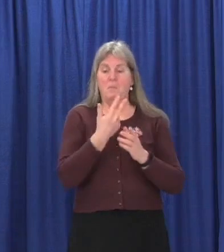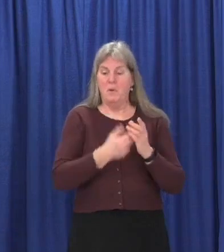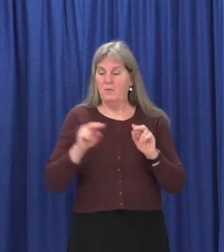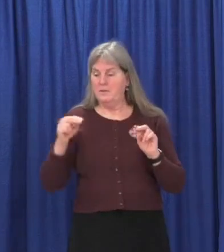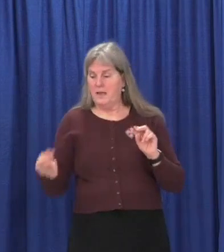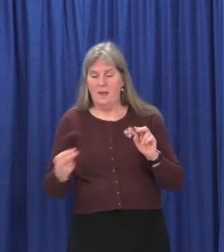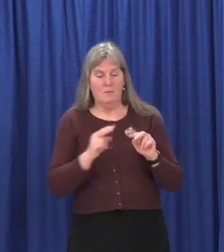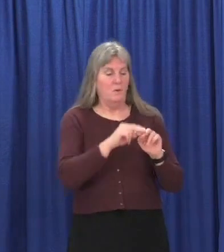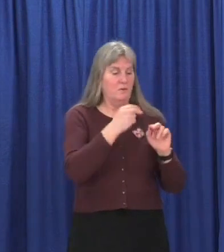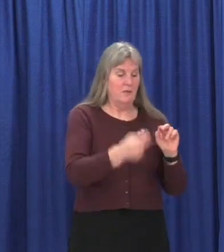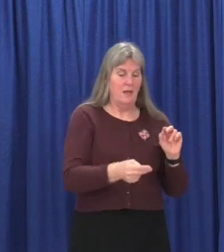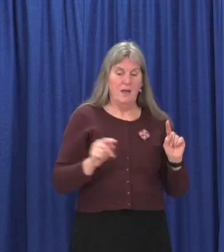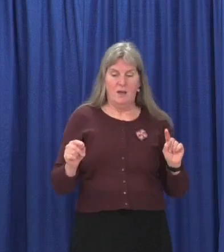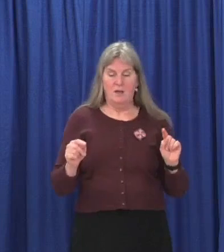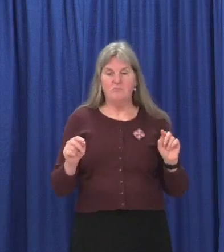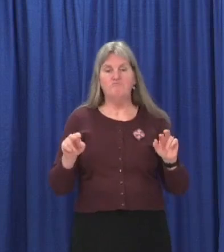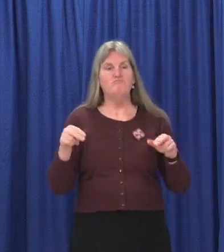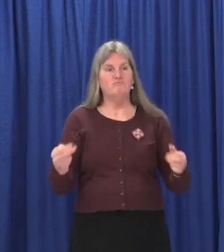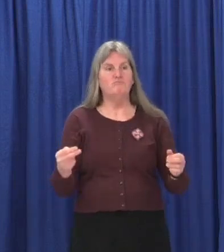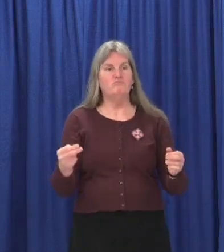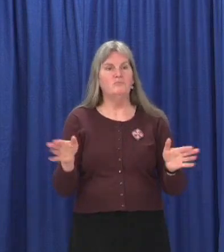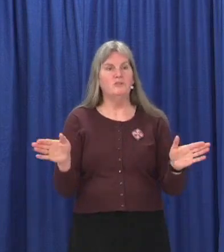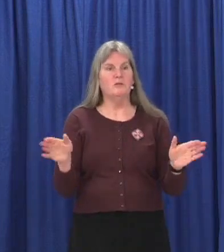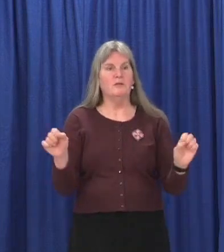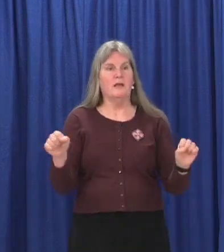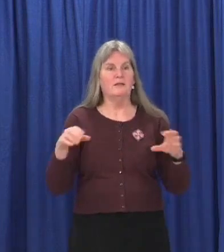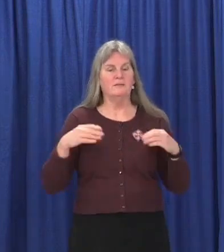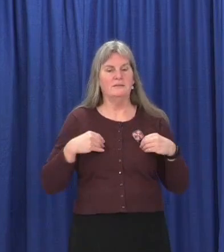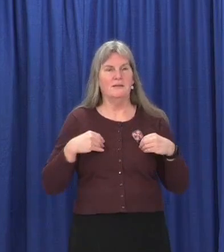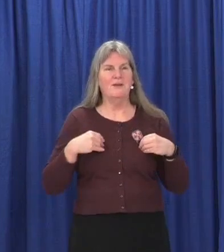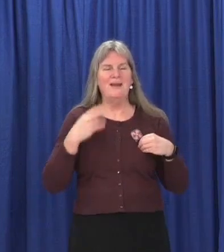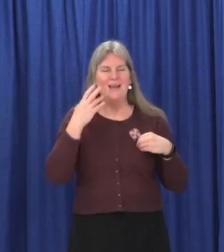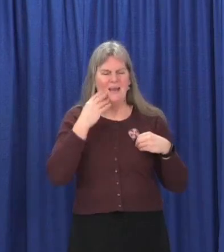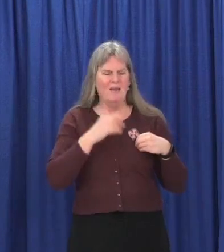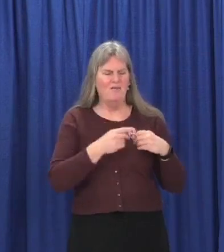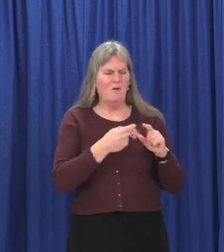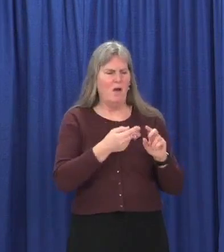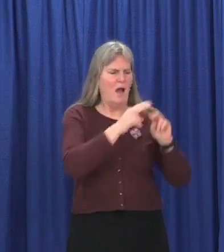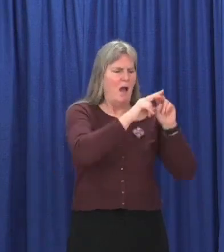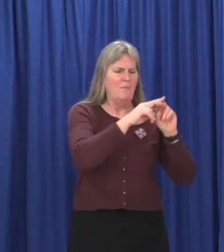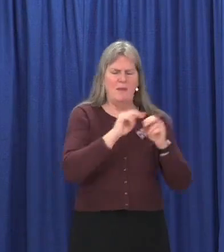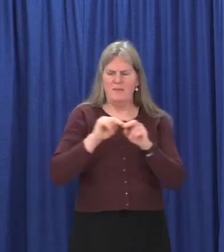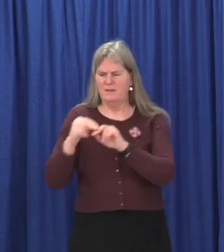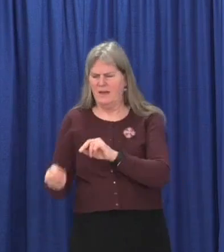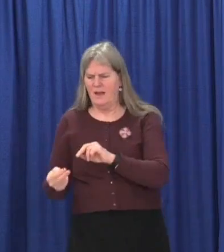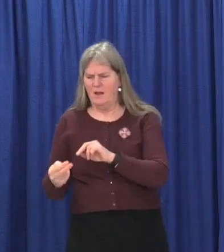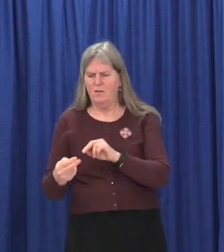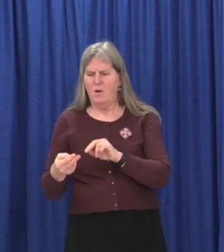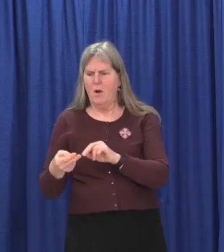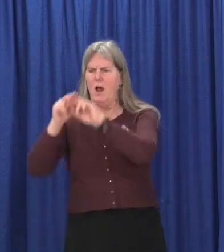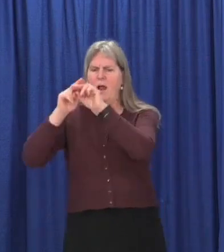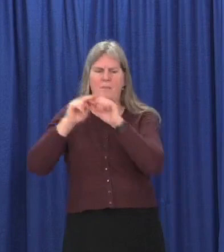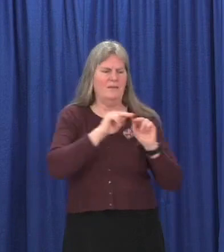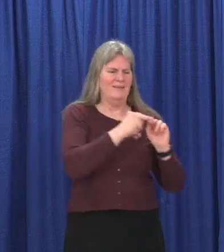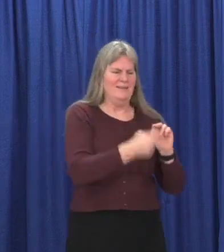case activity is declining. When they are moving separately, it's much trickier. It's not linear,